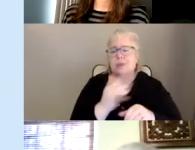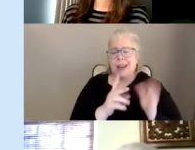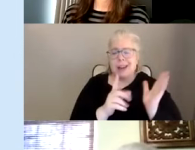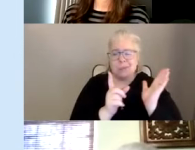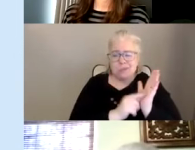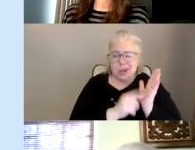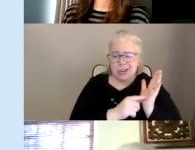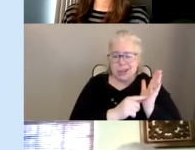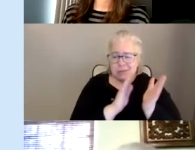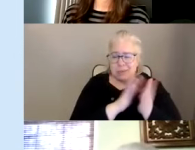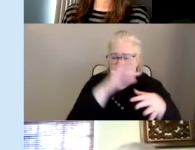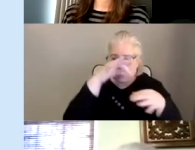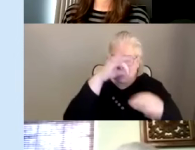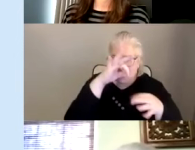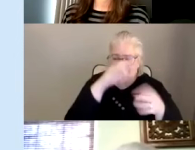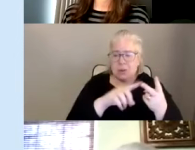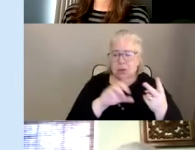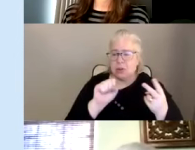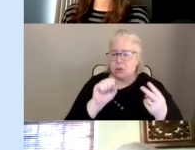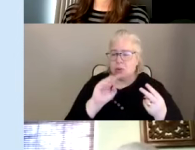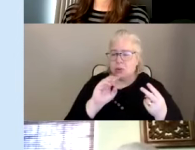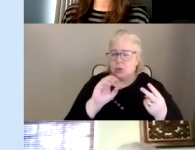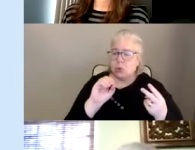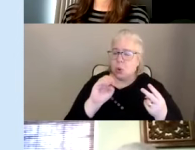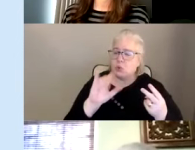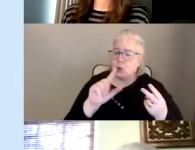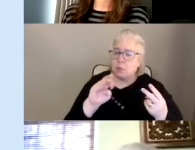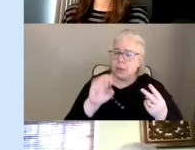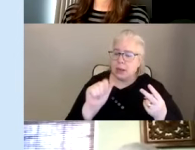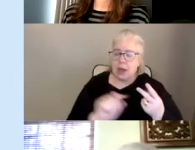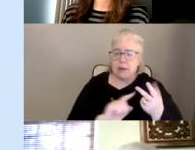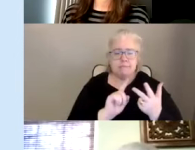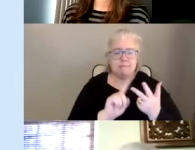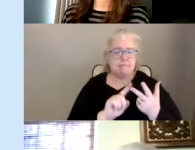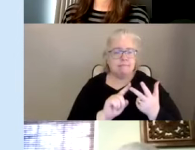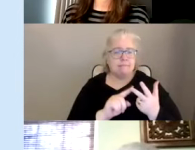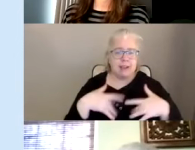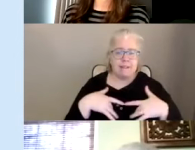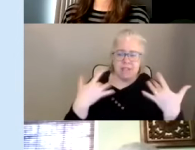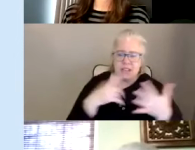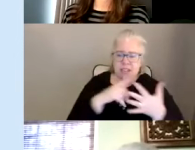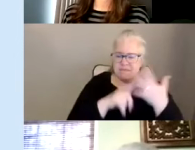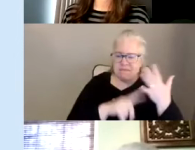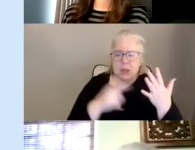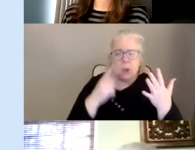social media posts, community event discussions. So just thinking about any time when you're communicating